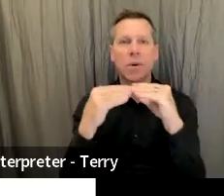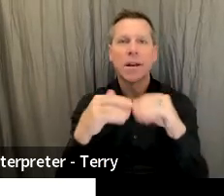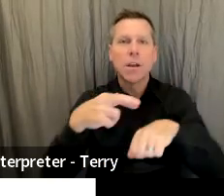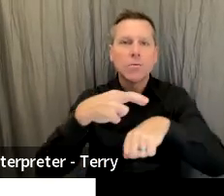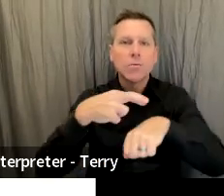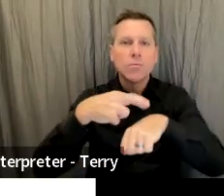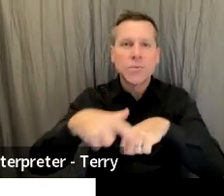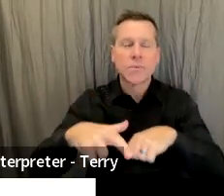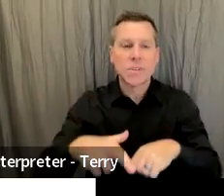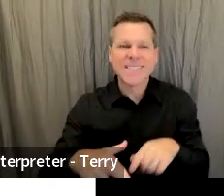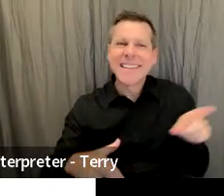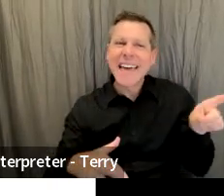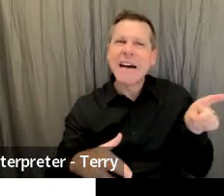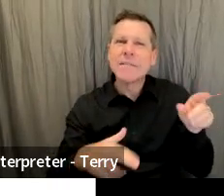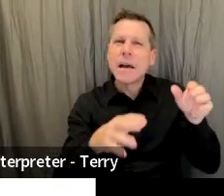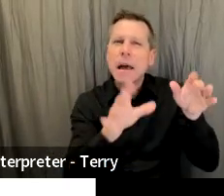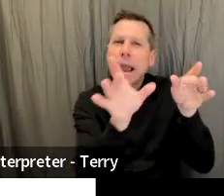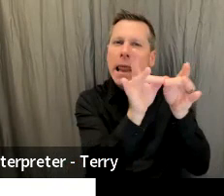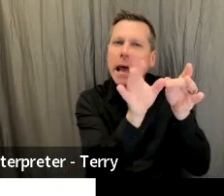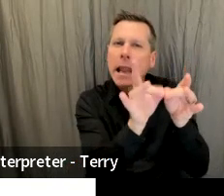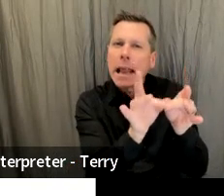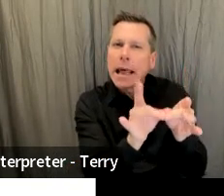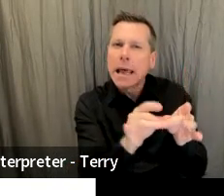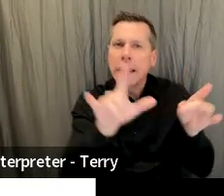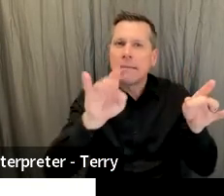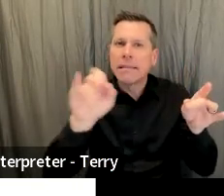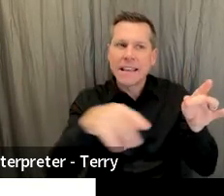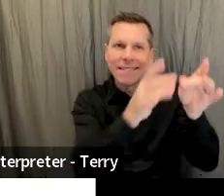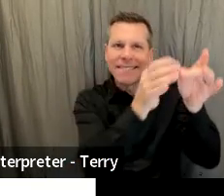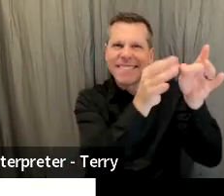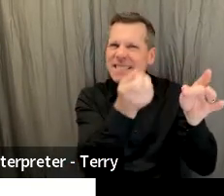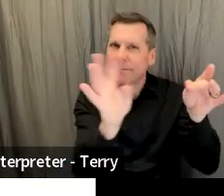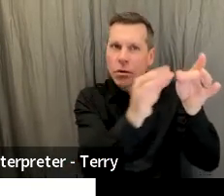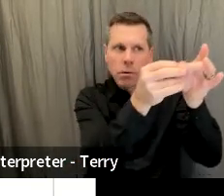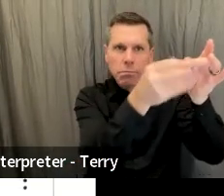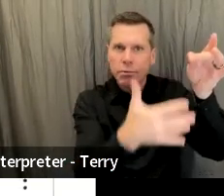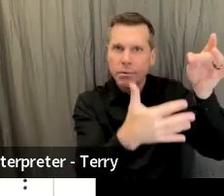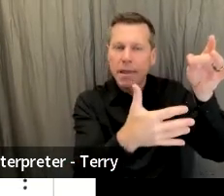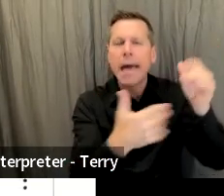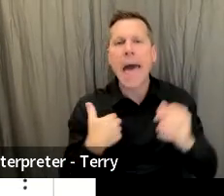And so the creation of these links I pulled from several different sources,